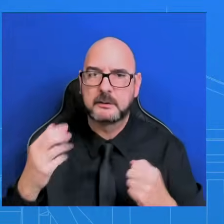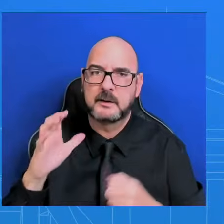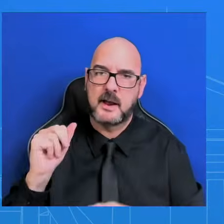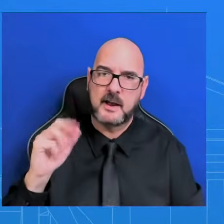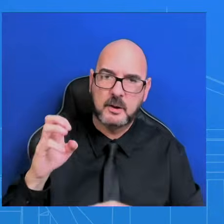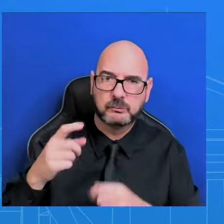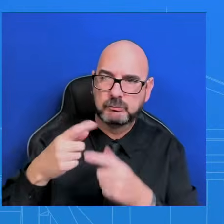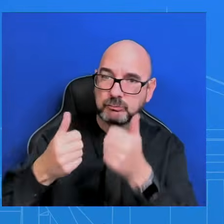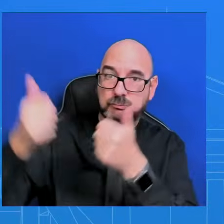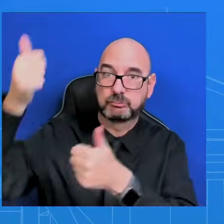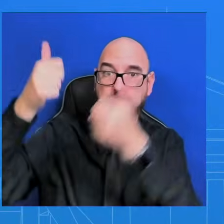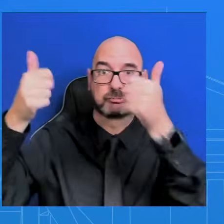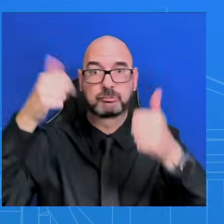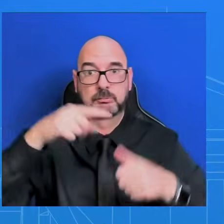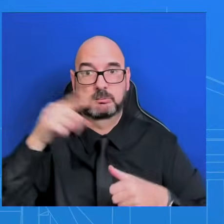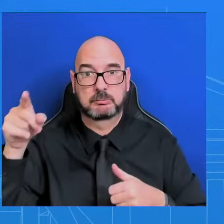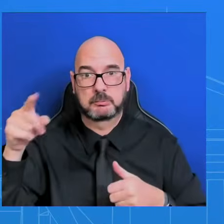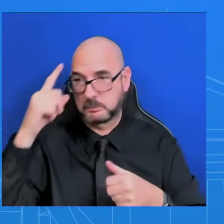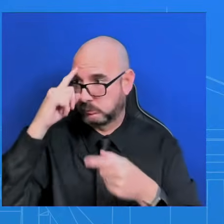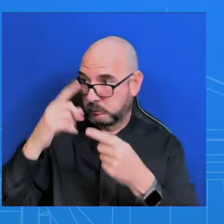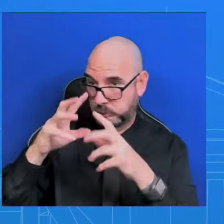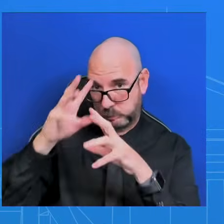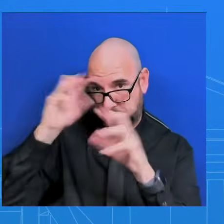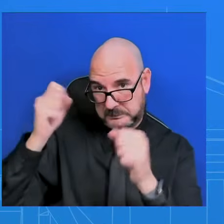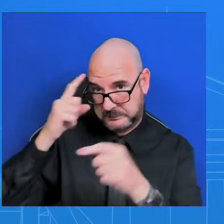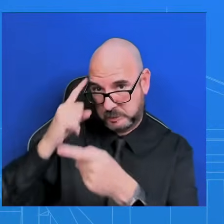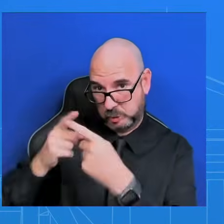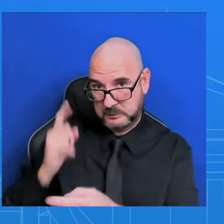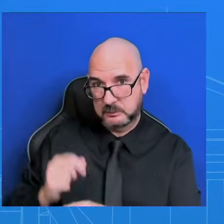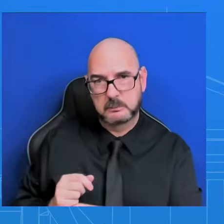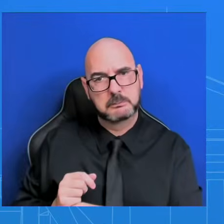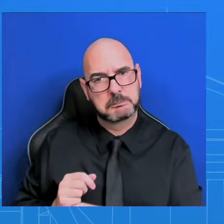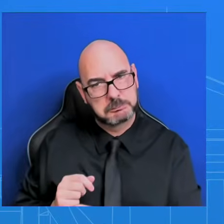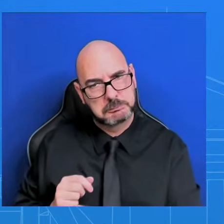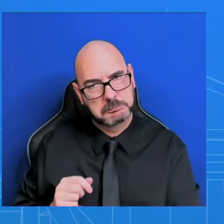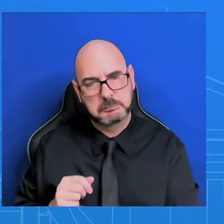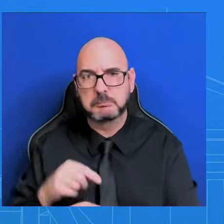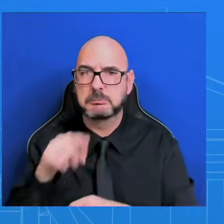I saw some of you have already been reporting this -- the President signed the continuing resolution